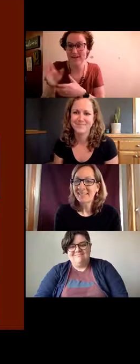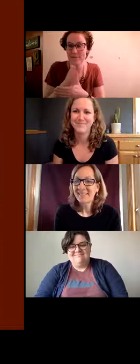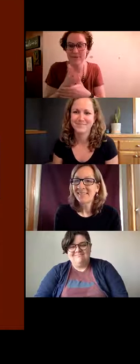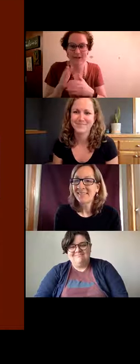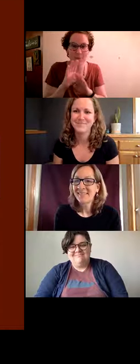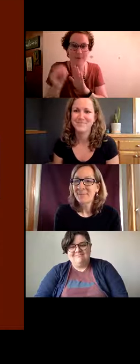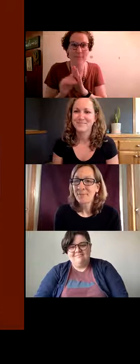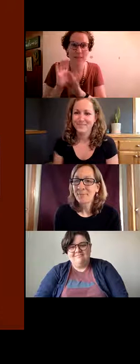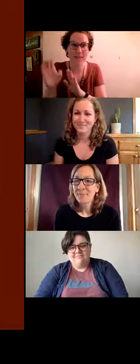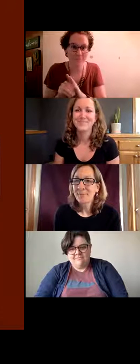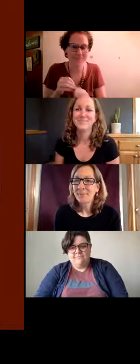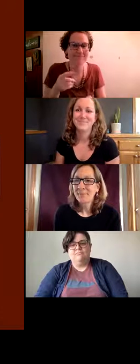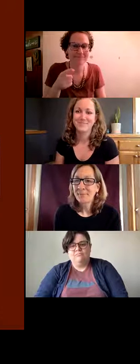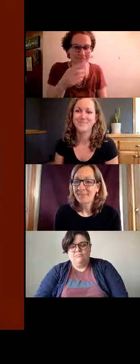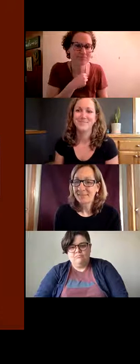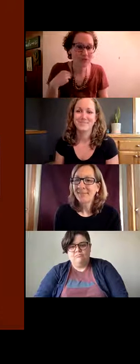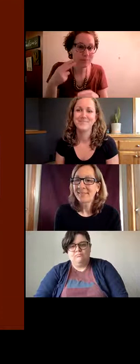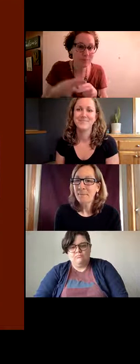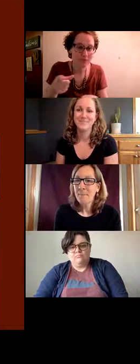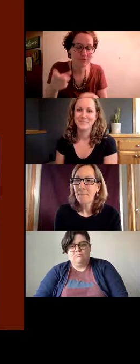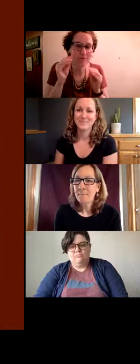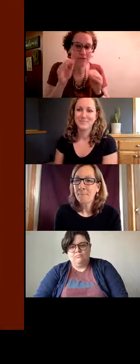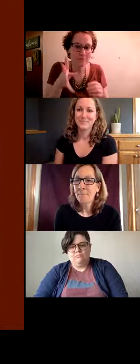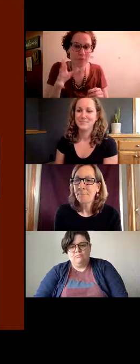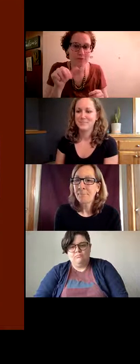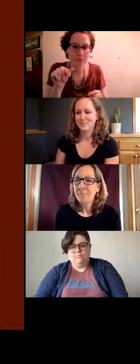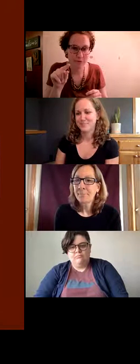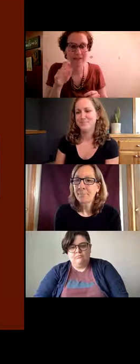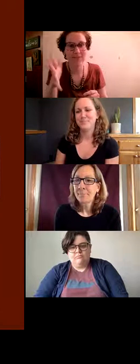Chelsea: It is hard work to navigate between curriculums. and navigate between